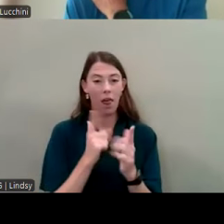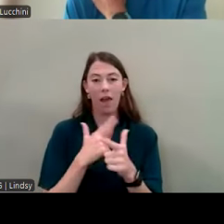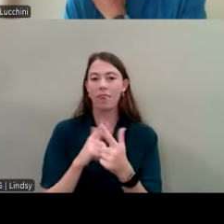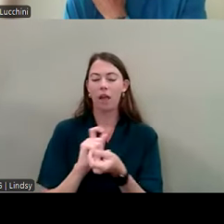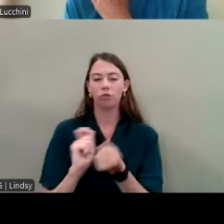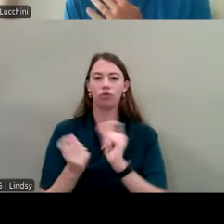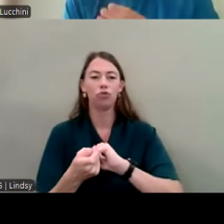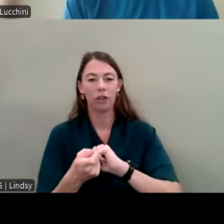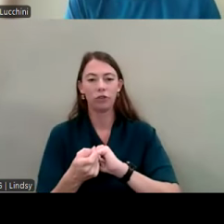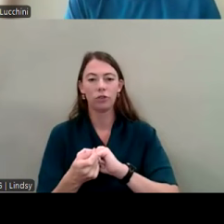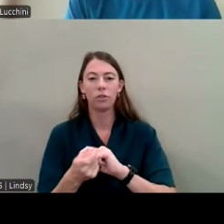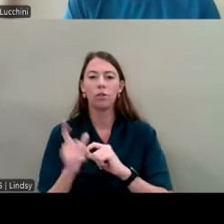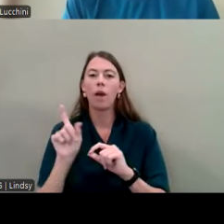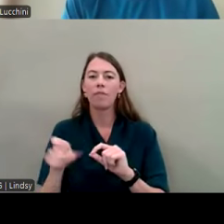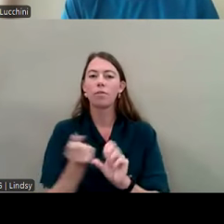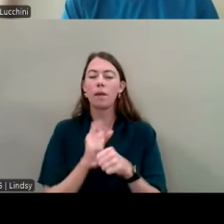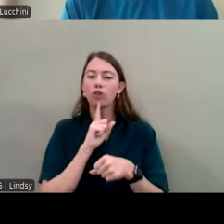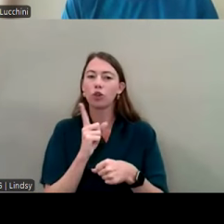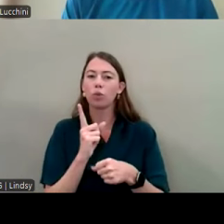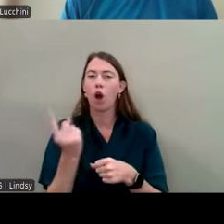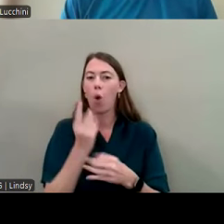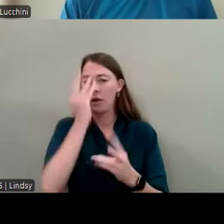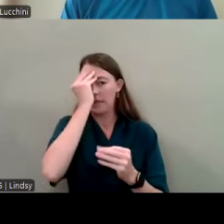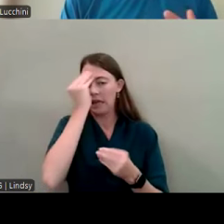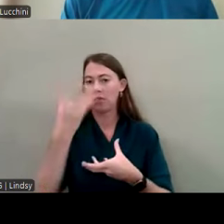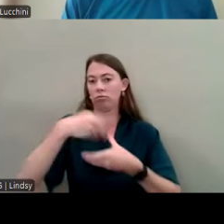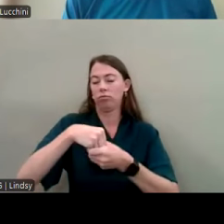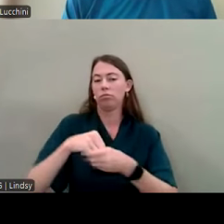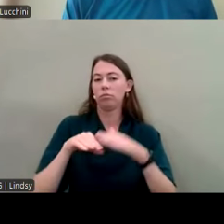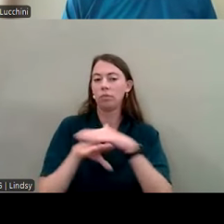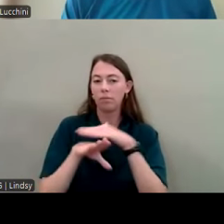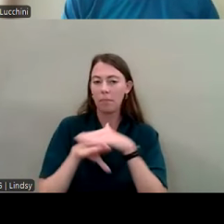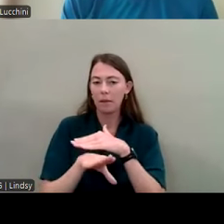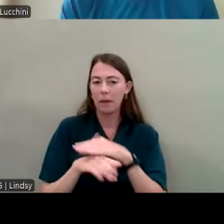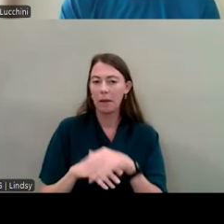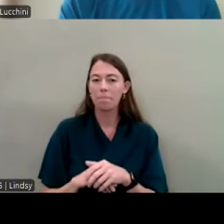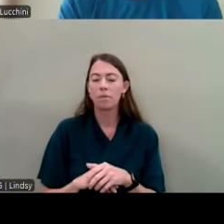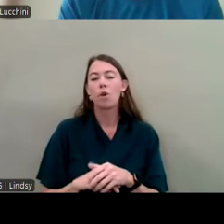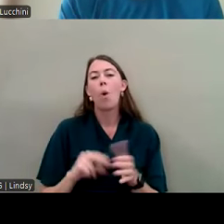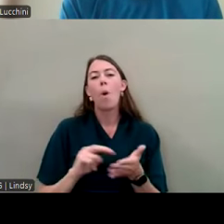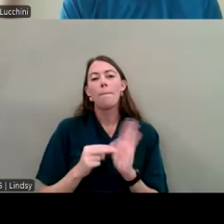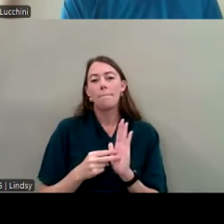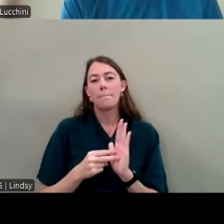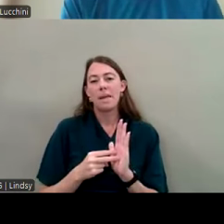particular the project managers and product owner. Requires a flexibility into redefining